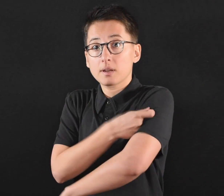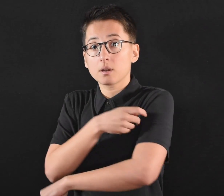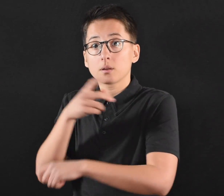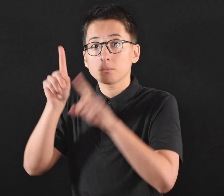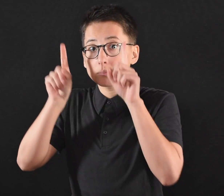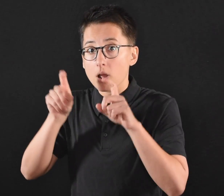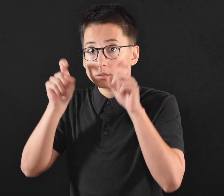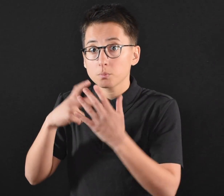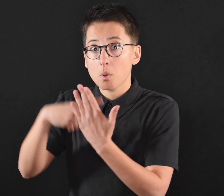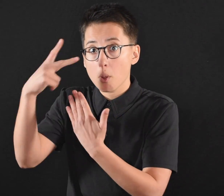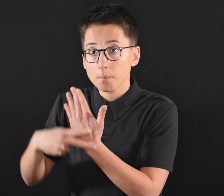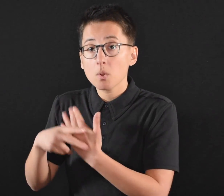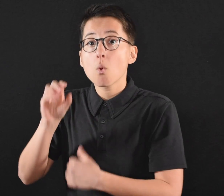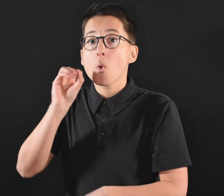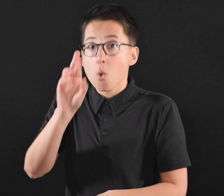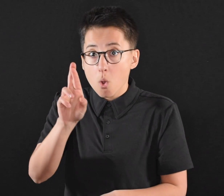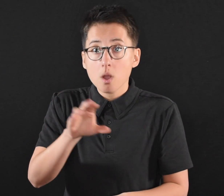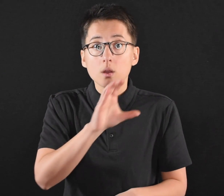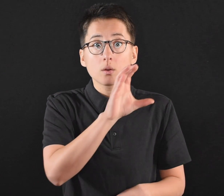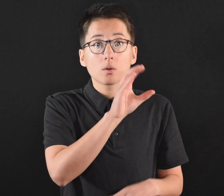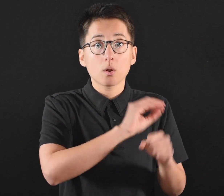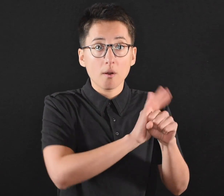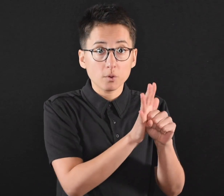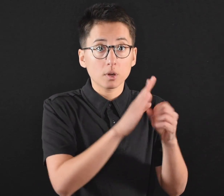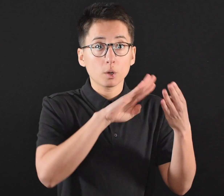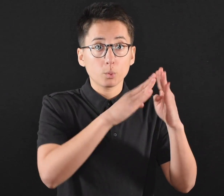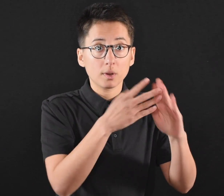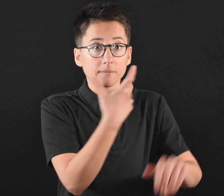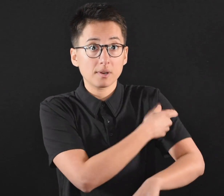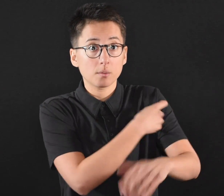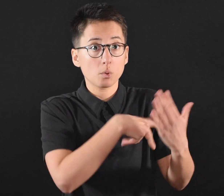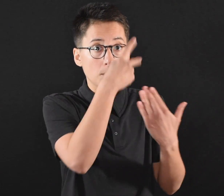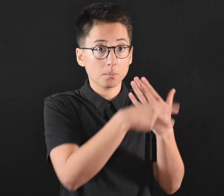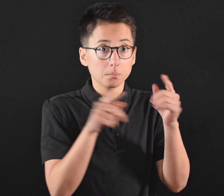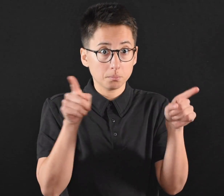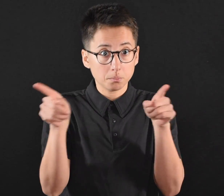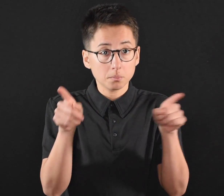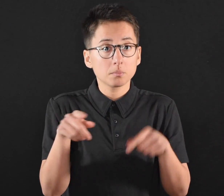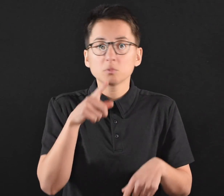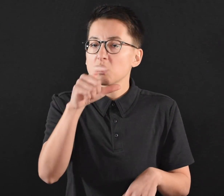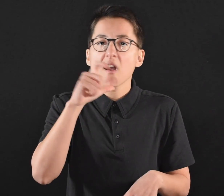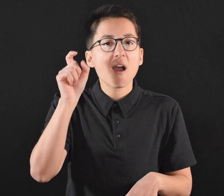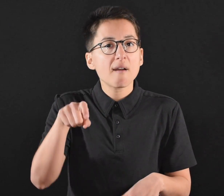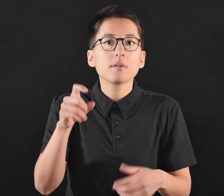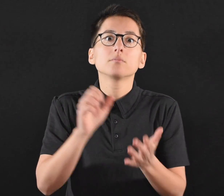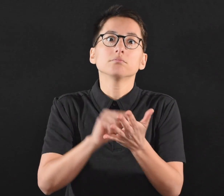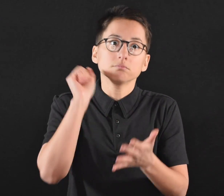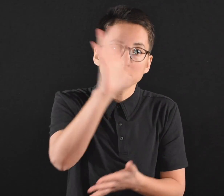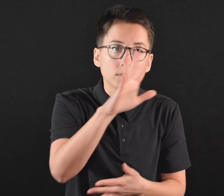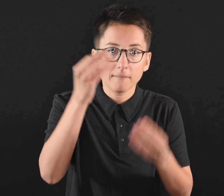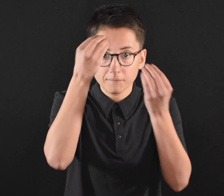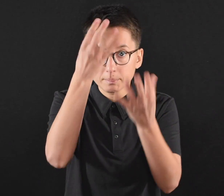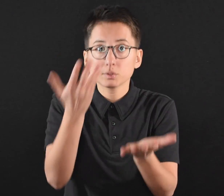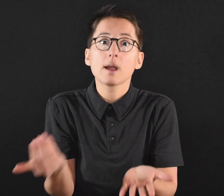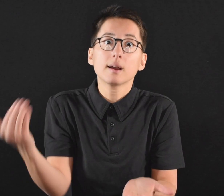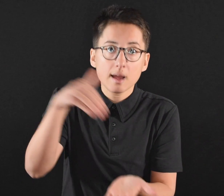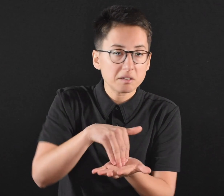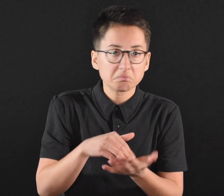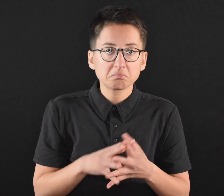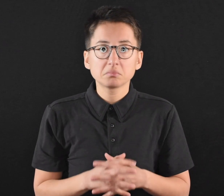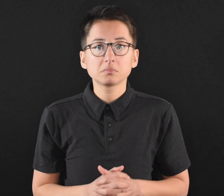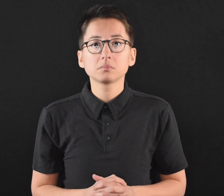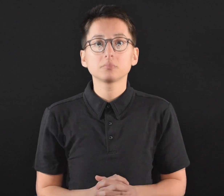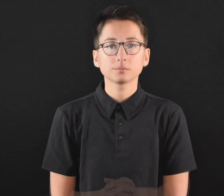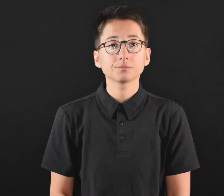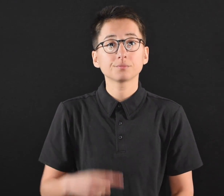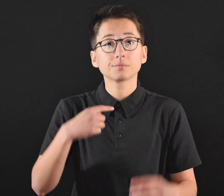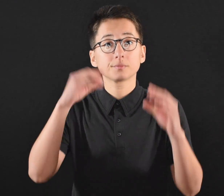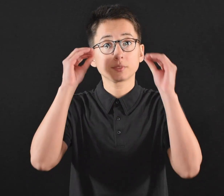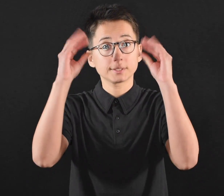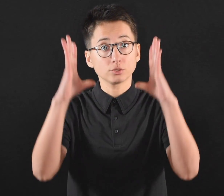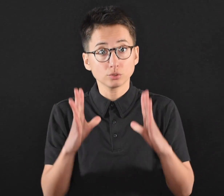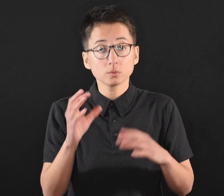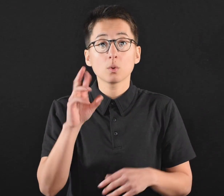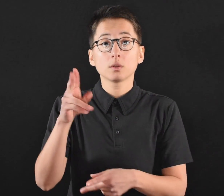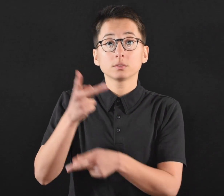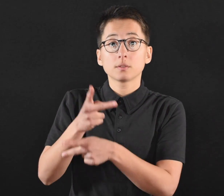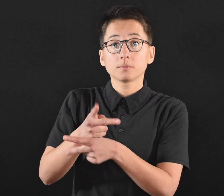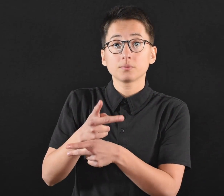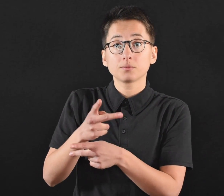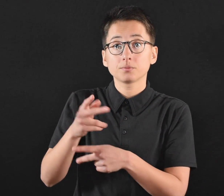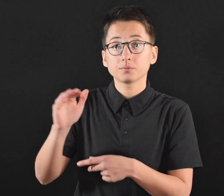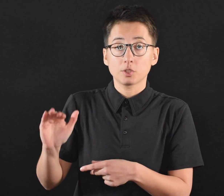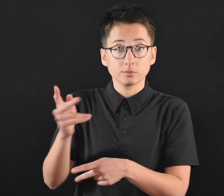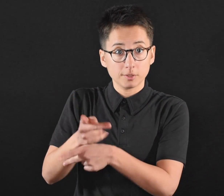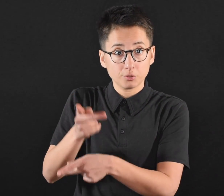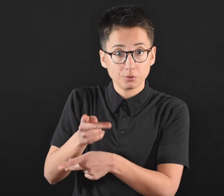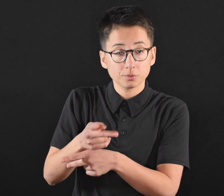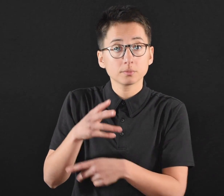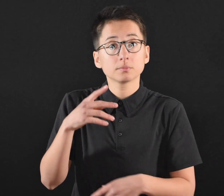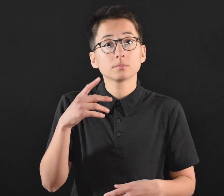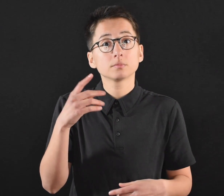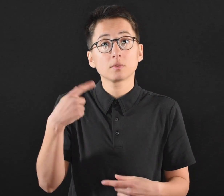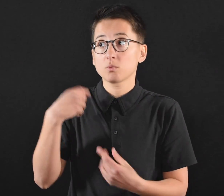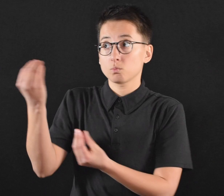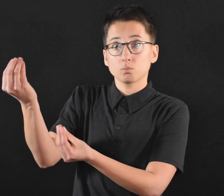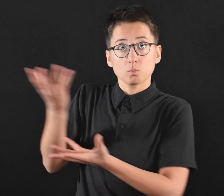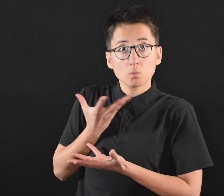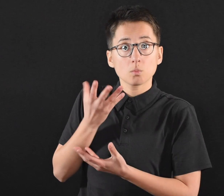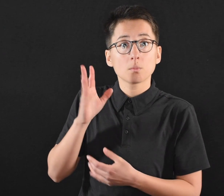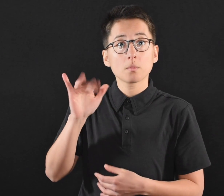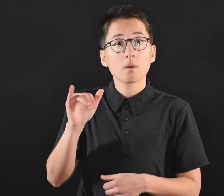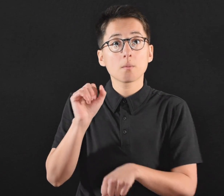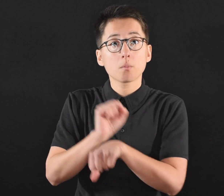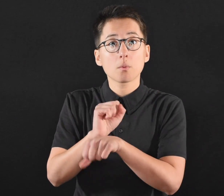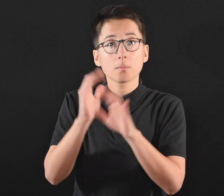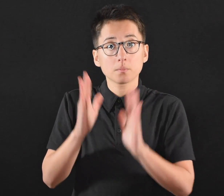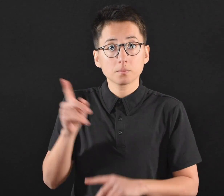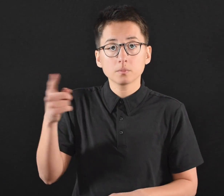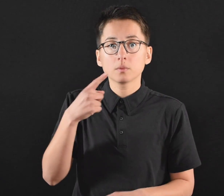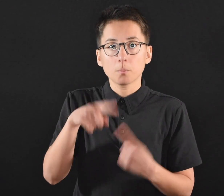The supply from the federal government simply does not come close to meeting the demand